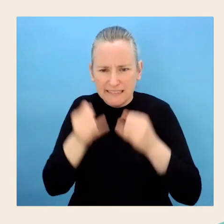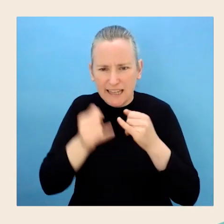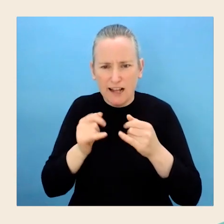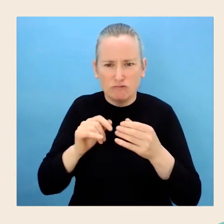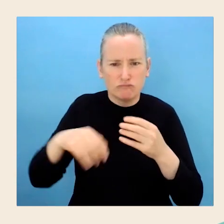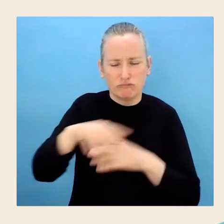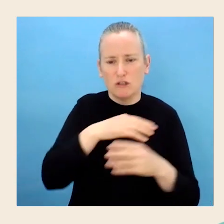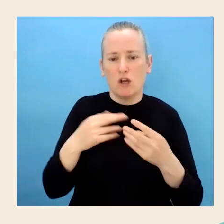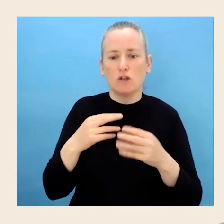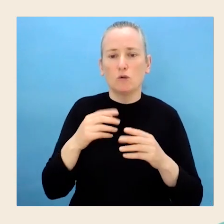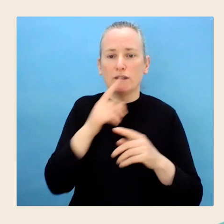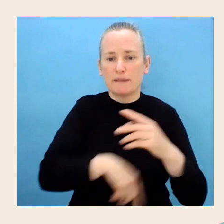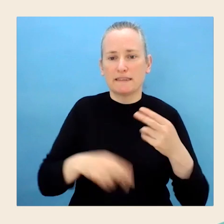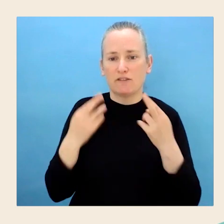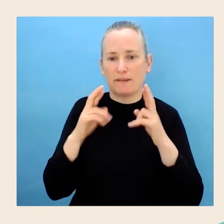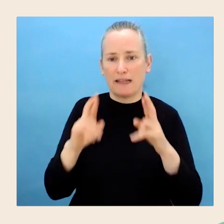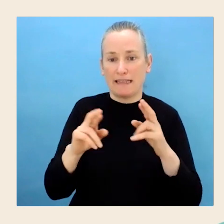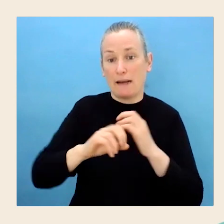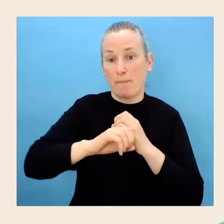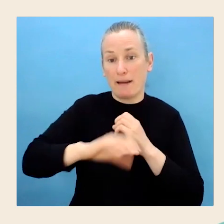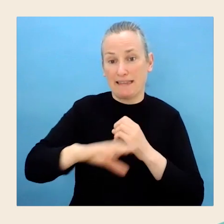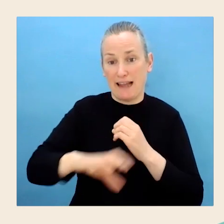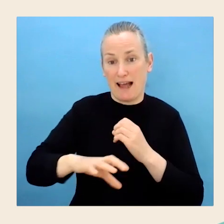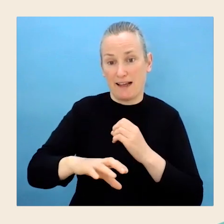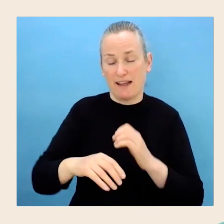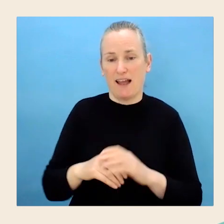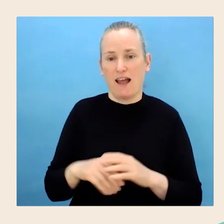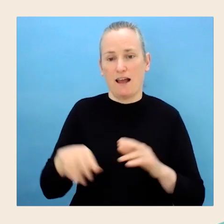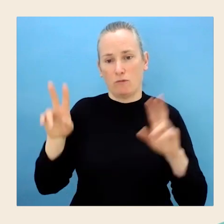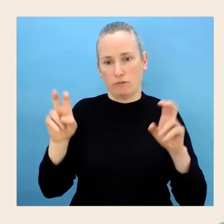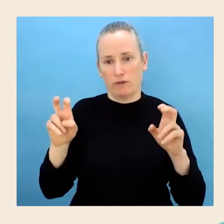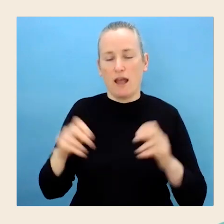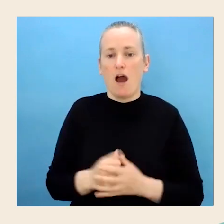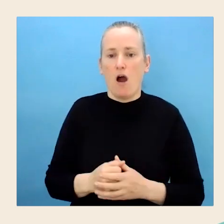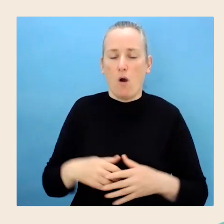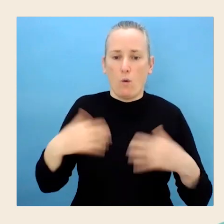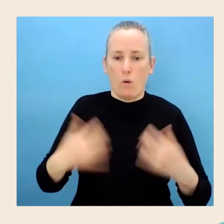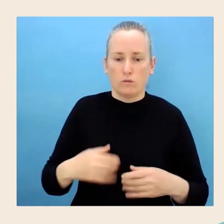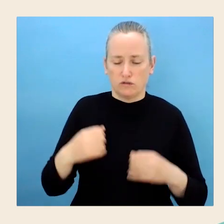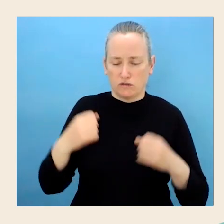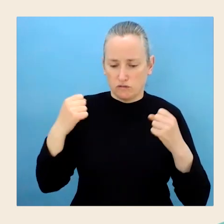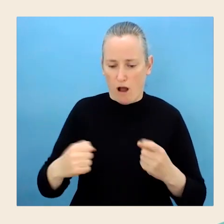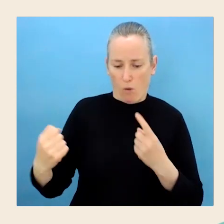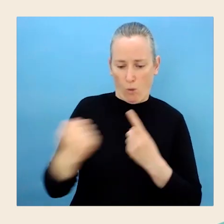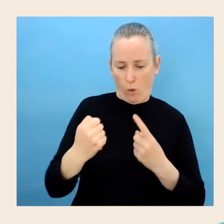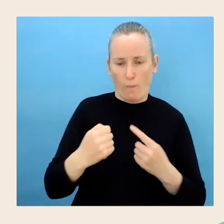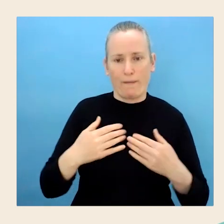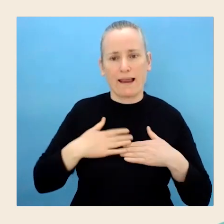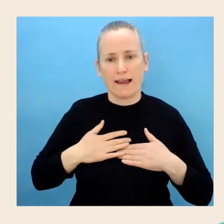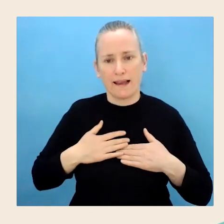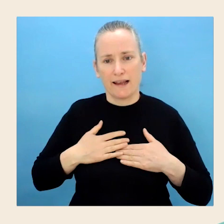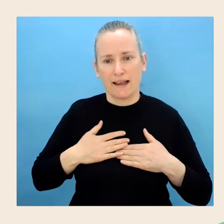And this resonated so strongly with me and even more so because I was reading it at a time when there was a lot of coverage in the Irish media